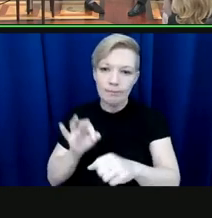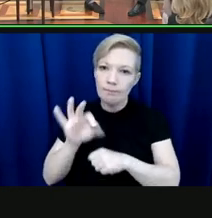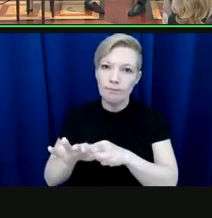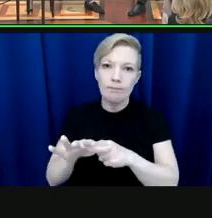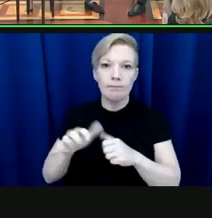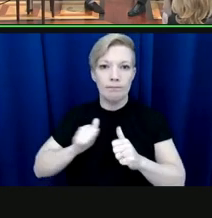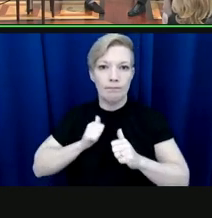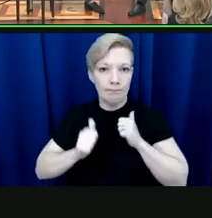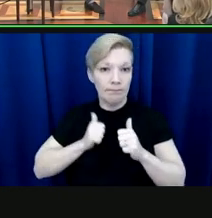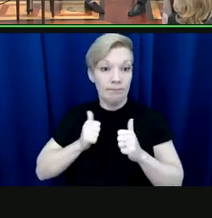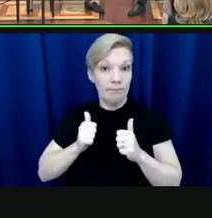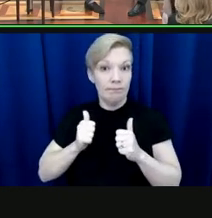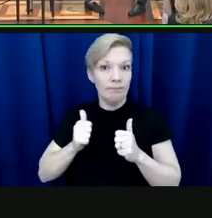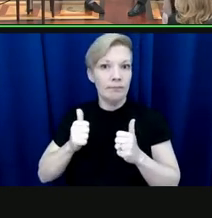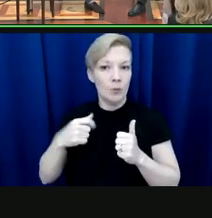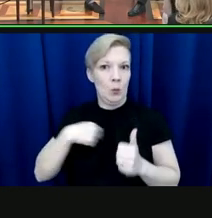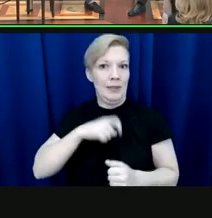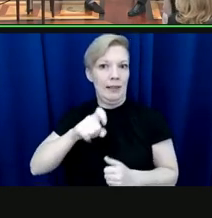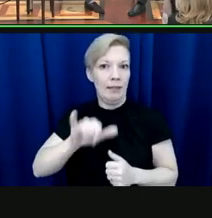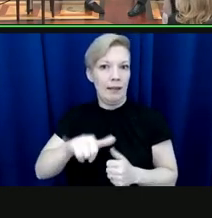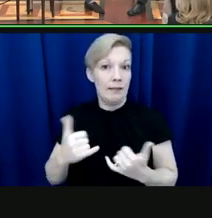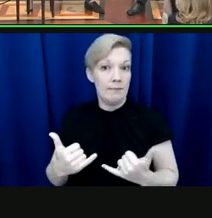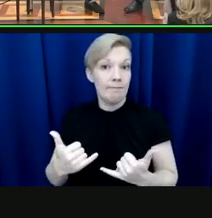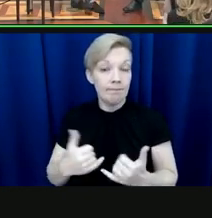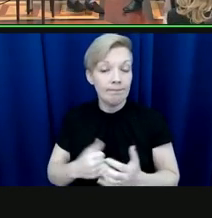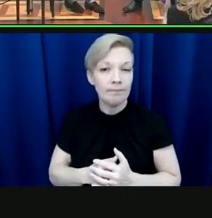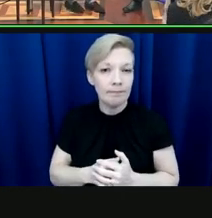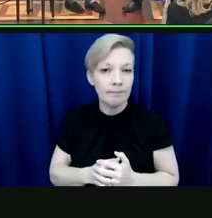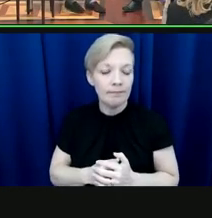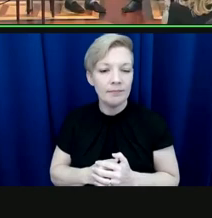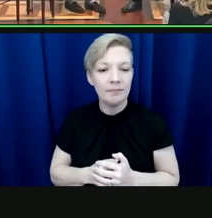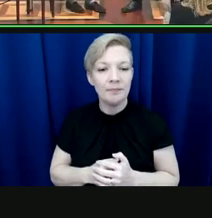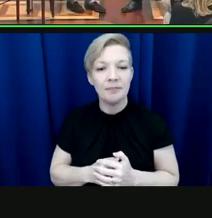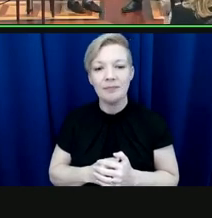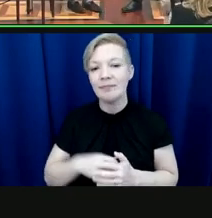Next. That guy looks familiar. Do you know him?